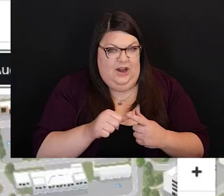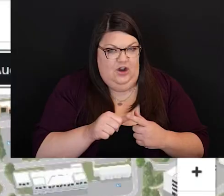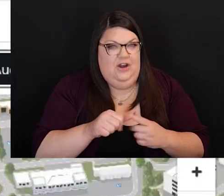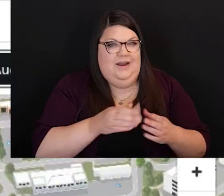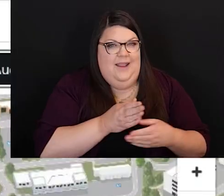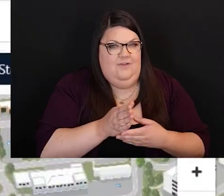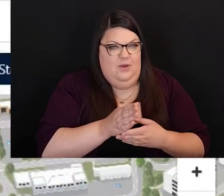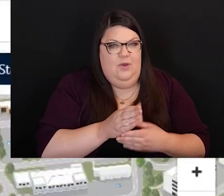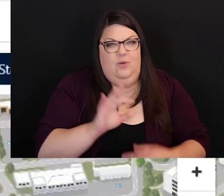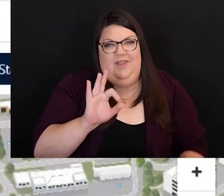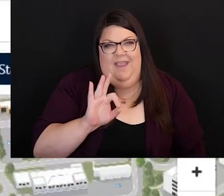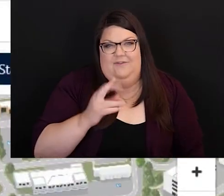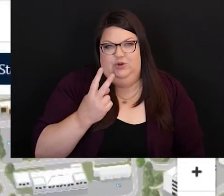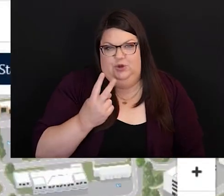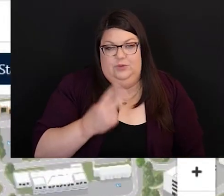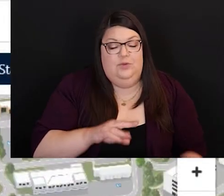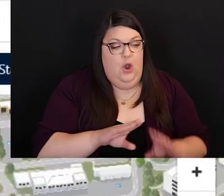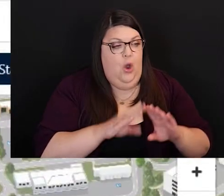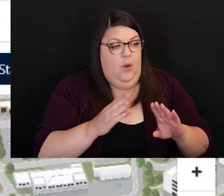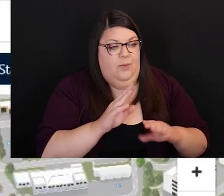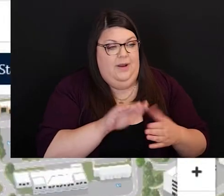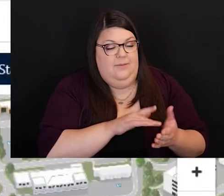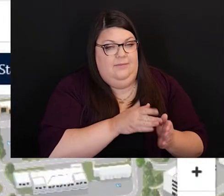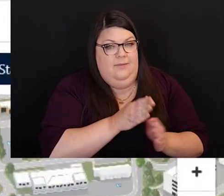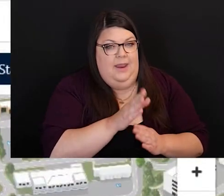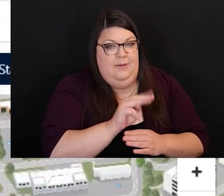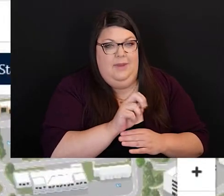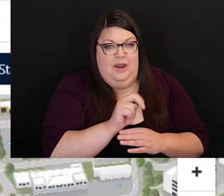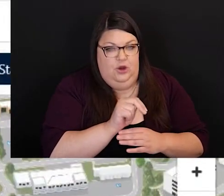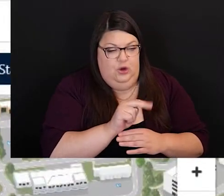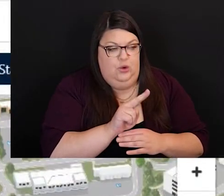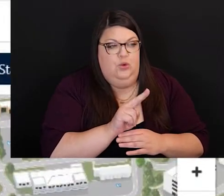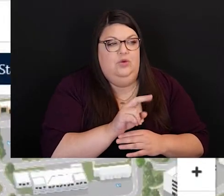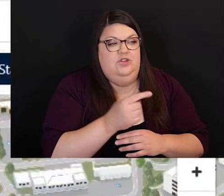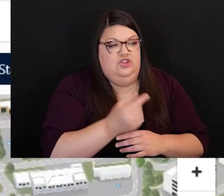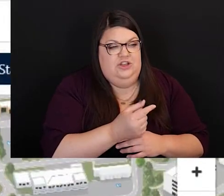F2. Open main menu. Enter. G. G- G. Go to